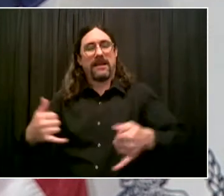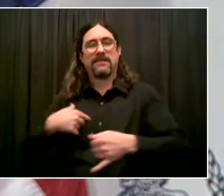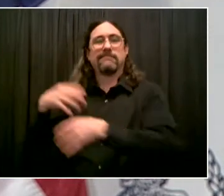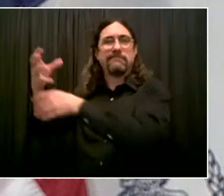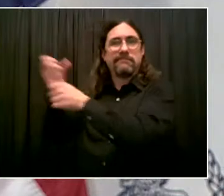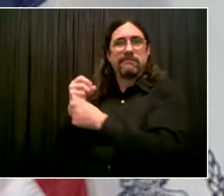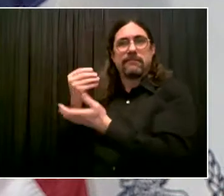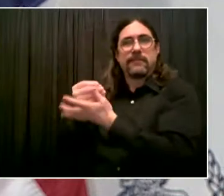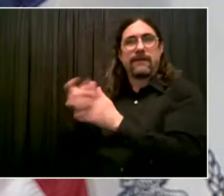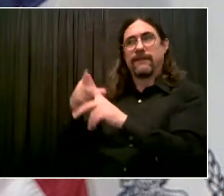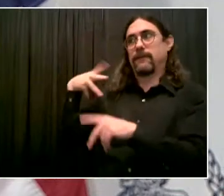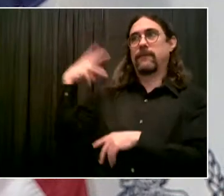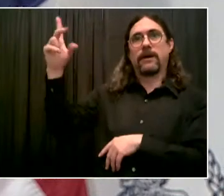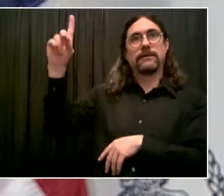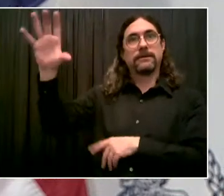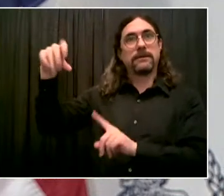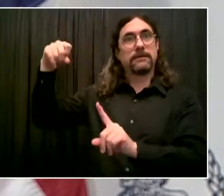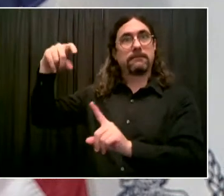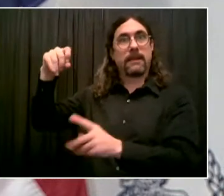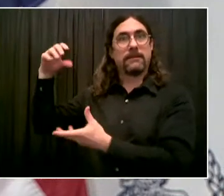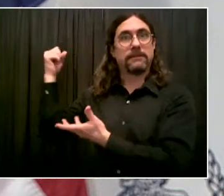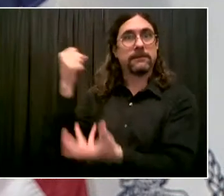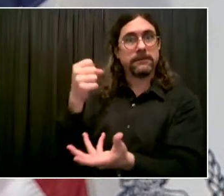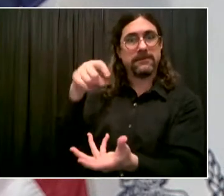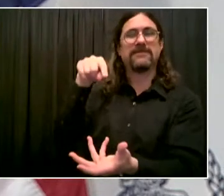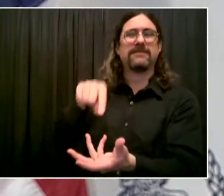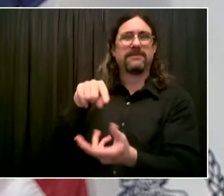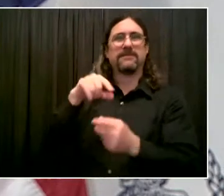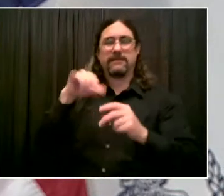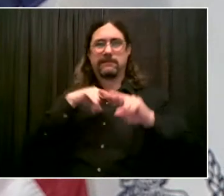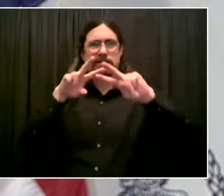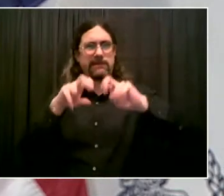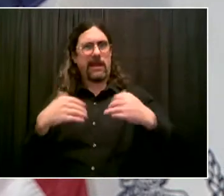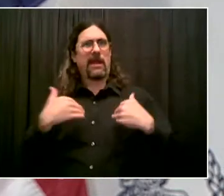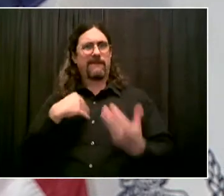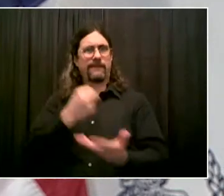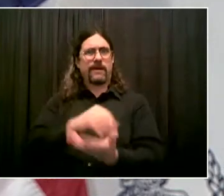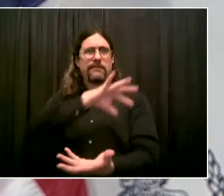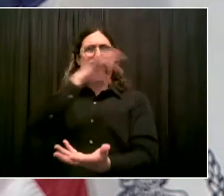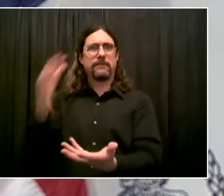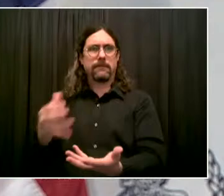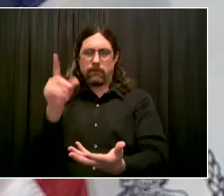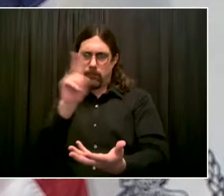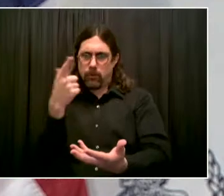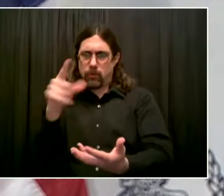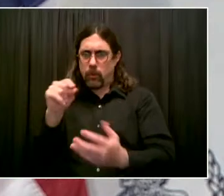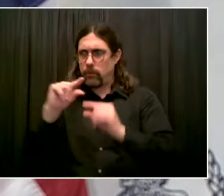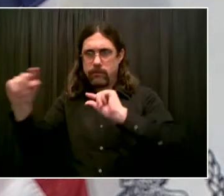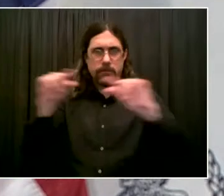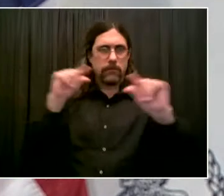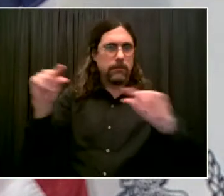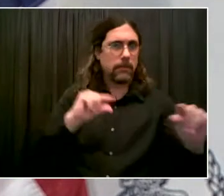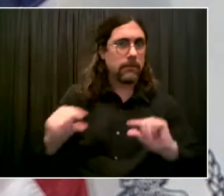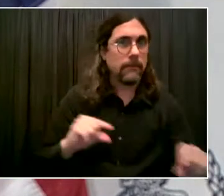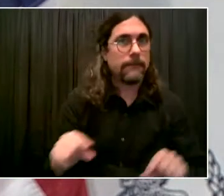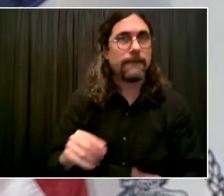THE EFFORTMADE SENSE. I THINK NOW W WE HAVE A CHANCE TO REEVALUATE BECAUSE OF THE STIIULMUS FUNDING AND SEE IF THERE